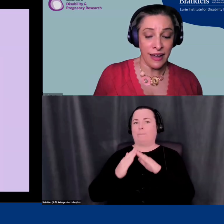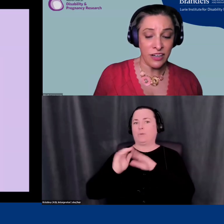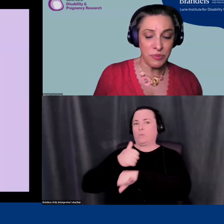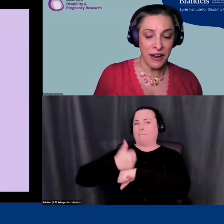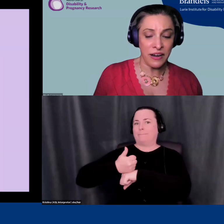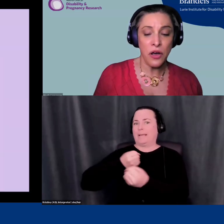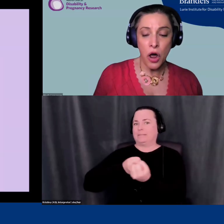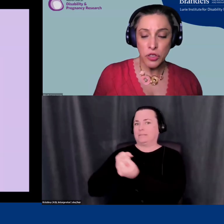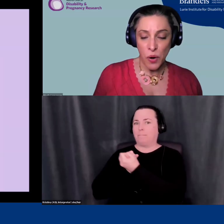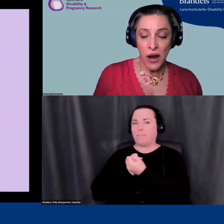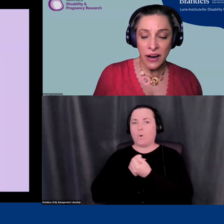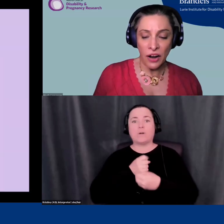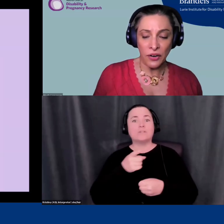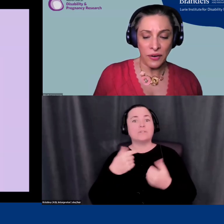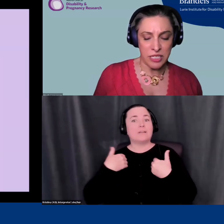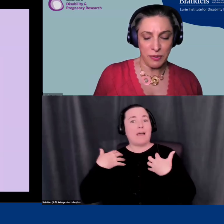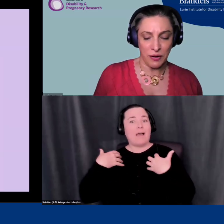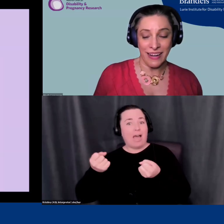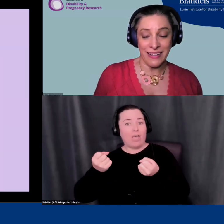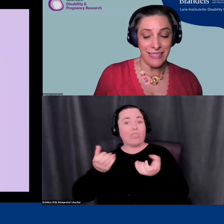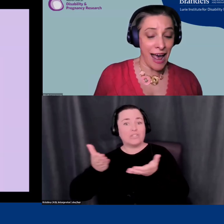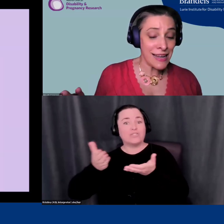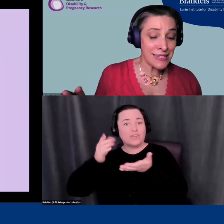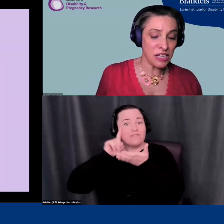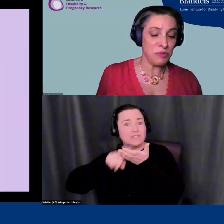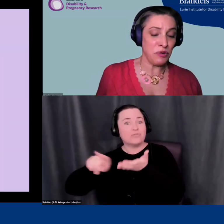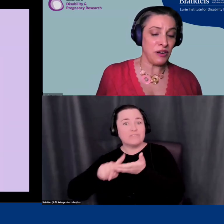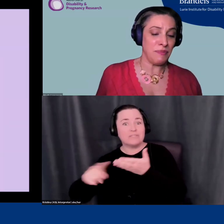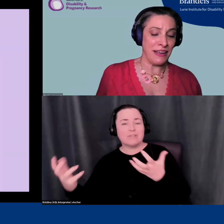engagement, drawing on her experience as a community